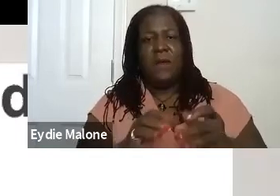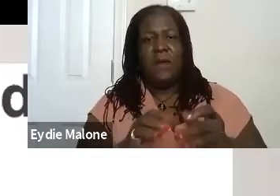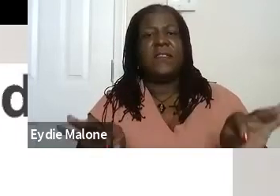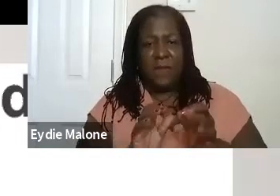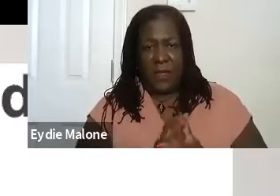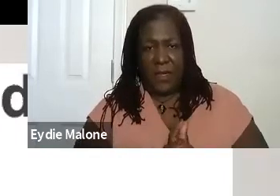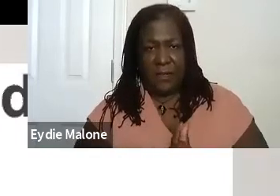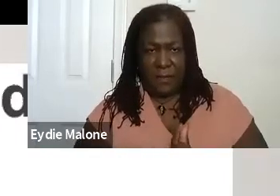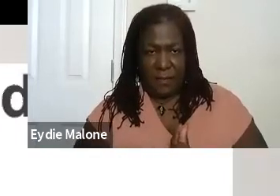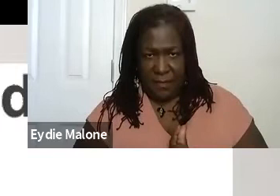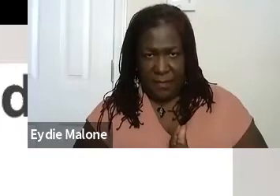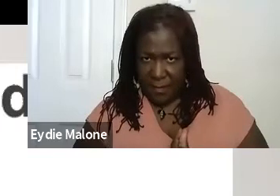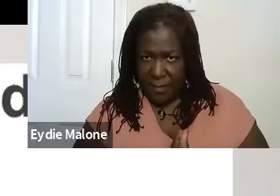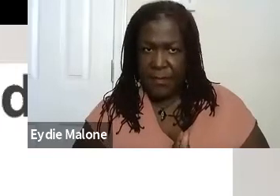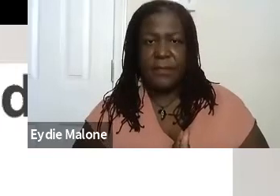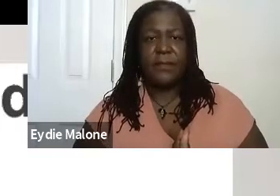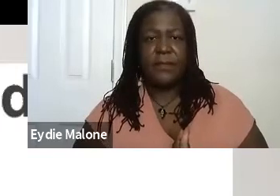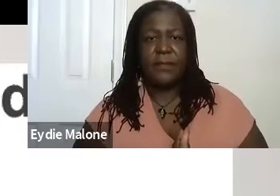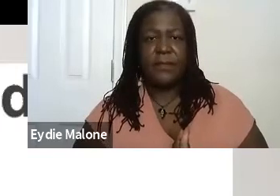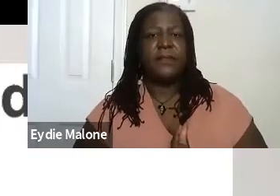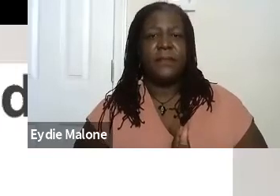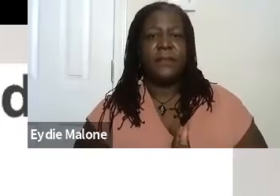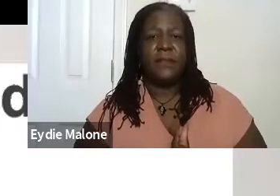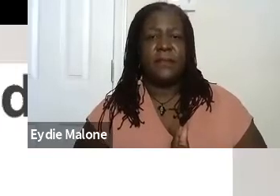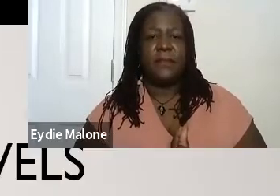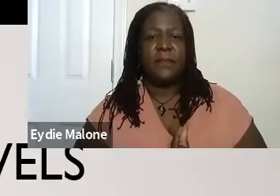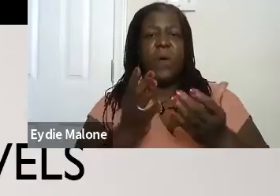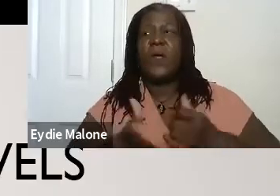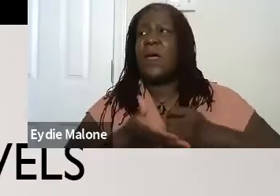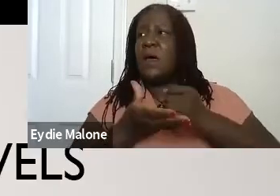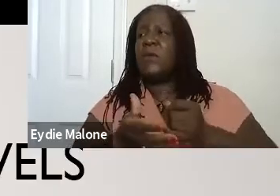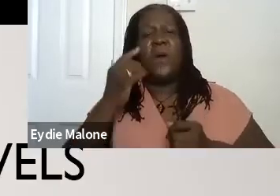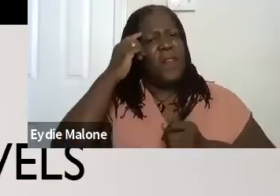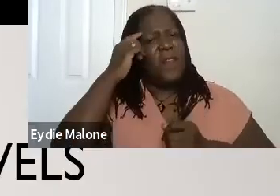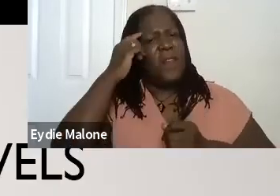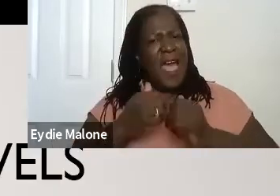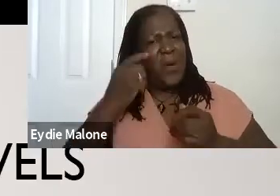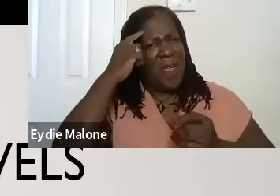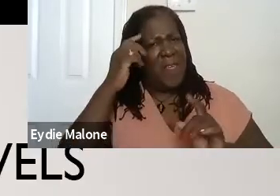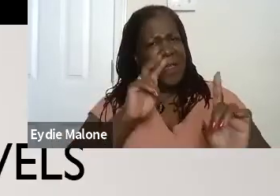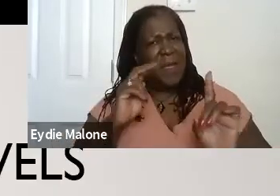I wanted to help you all to think about how do I think about if I am vaccinated versus